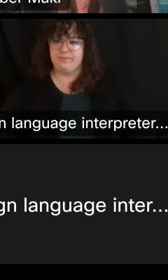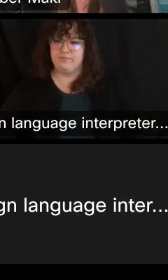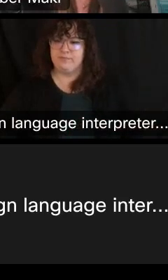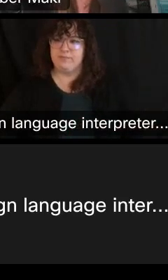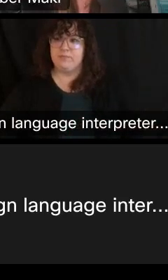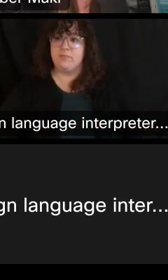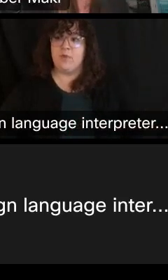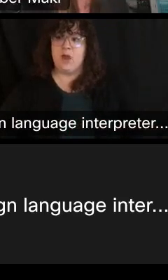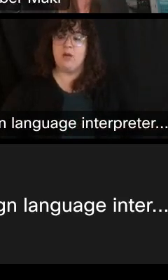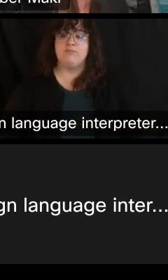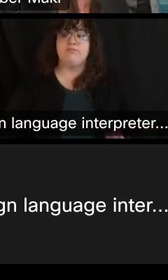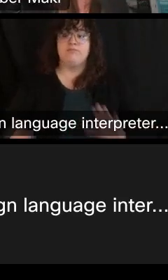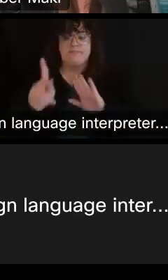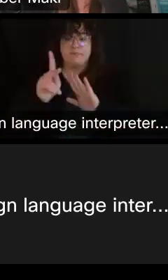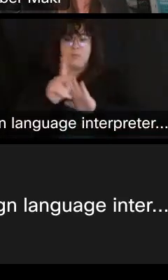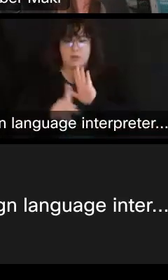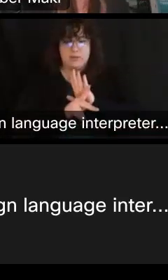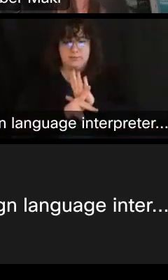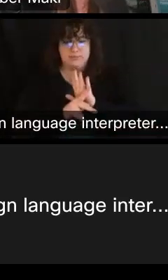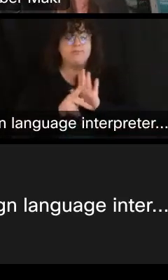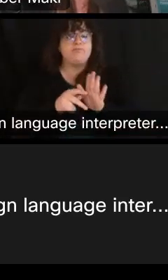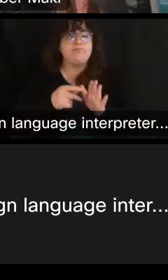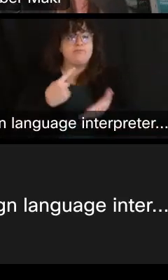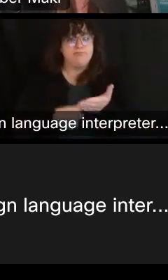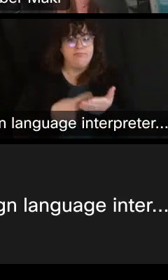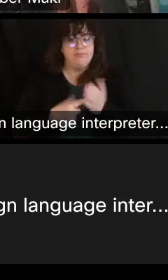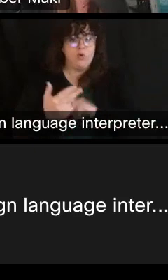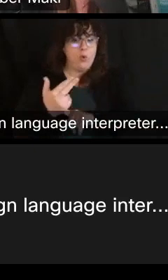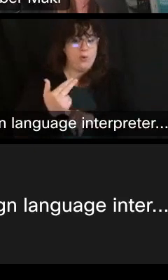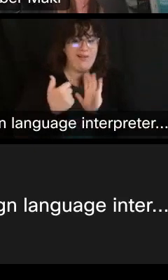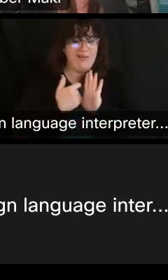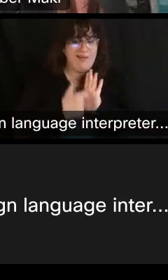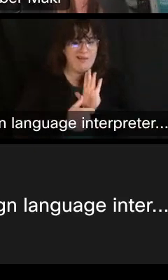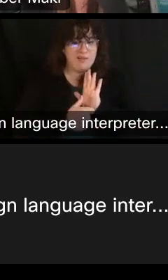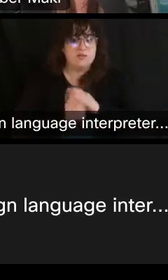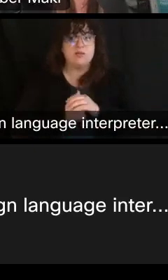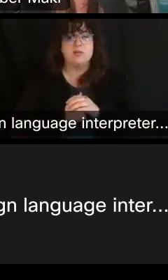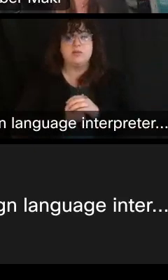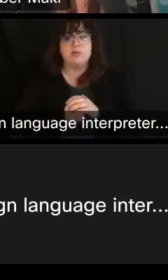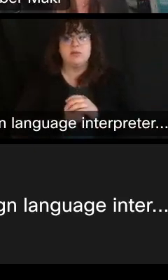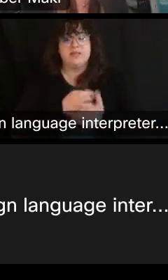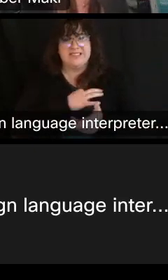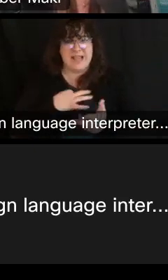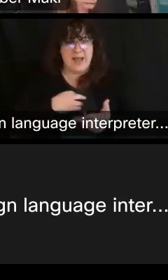about the hotel, cost of the hotel staff, and I believe food cannot be